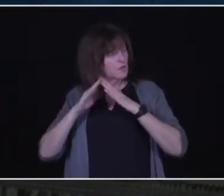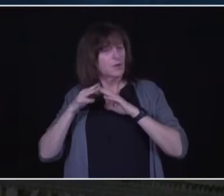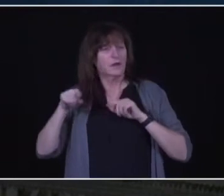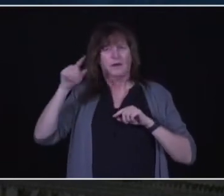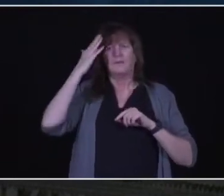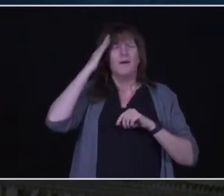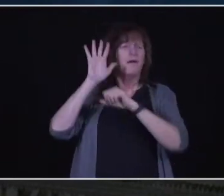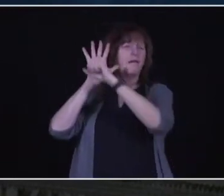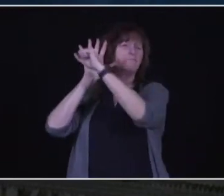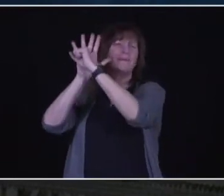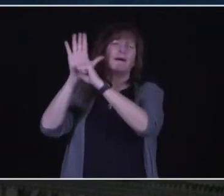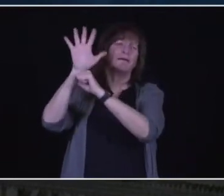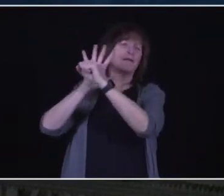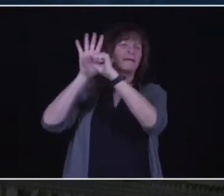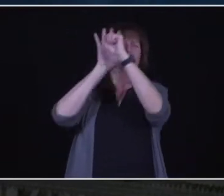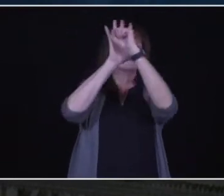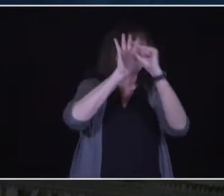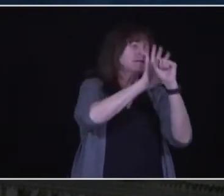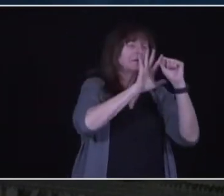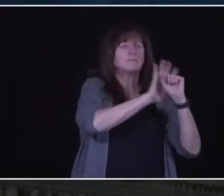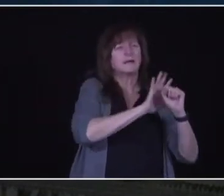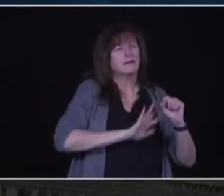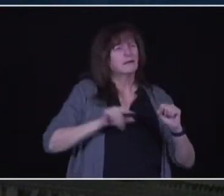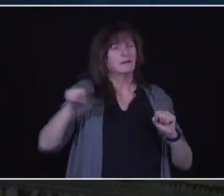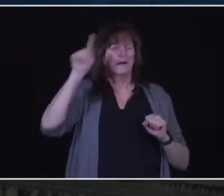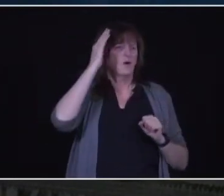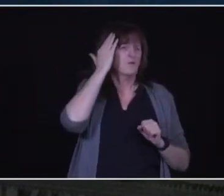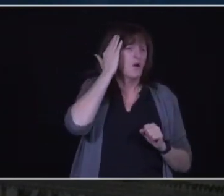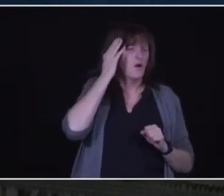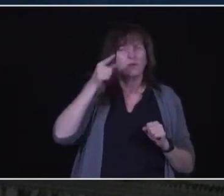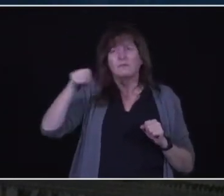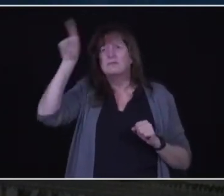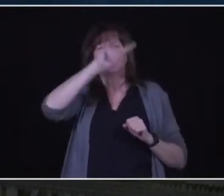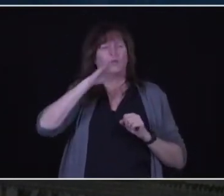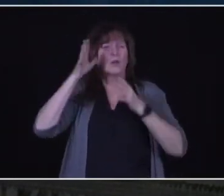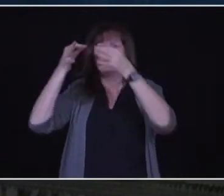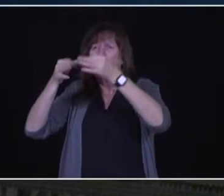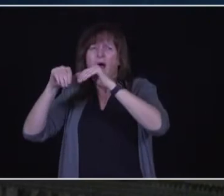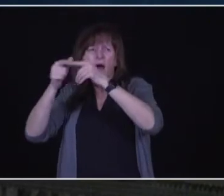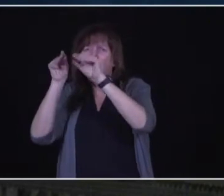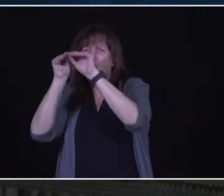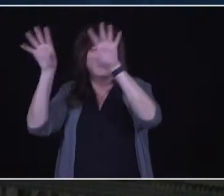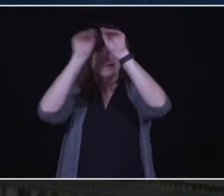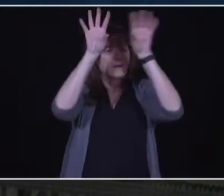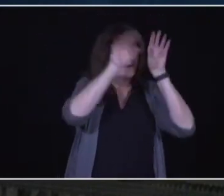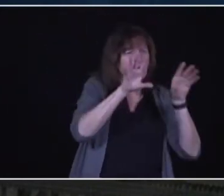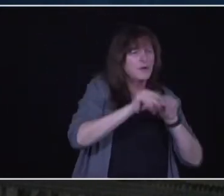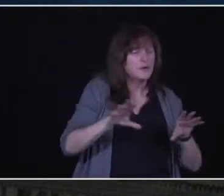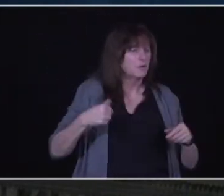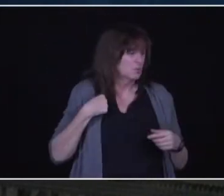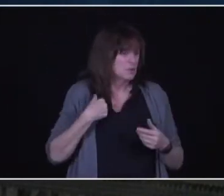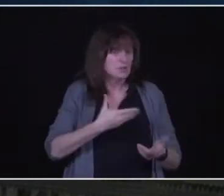the decisions on what is the fastest, easiest and most equitable way to ensure the people get the vaccines they need.